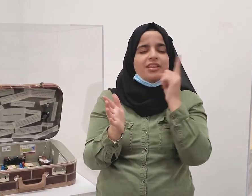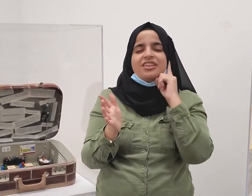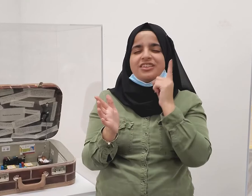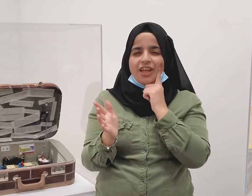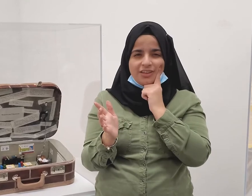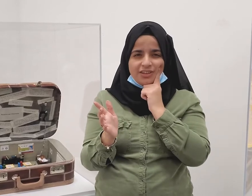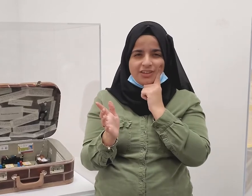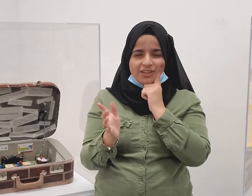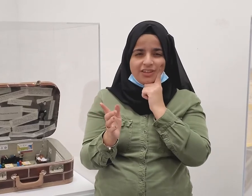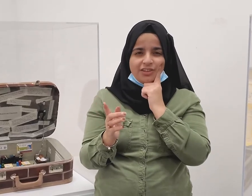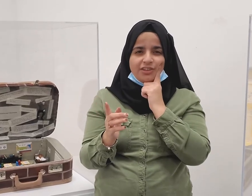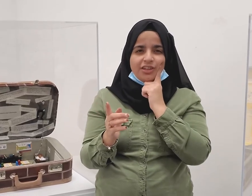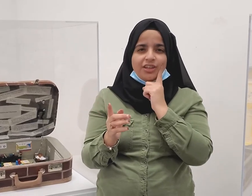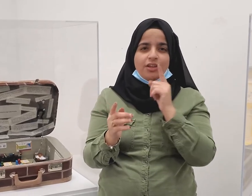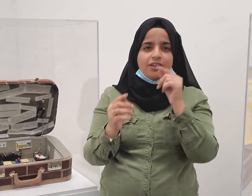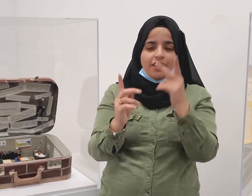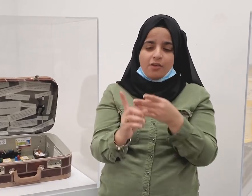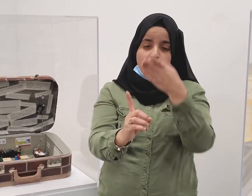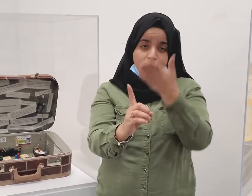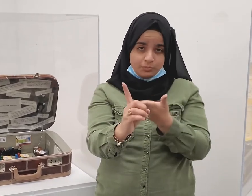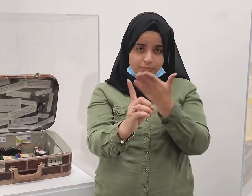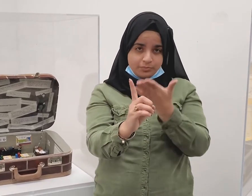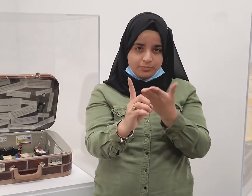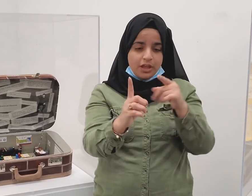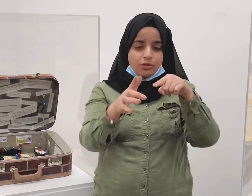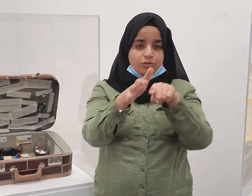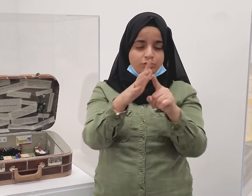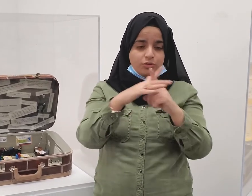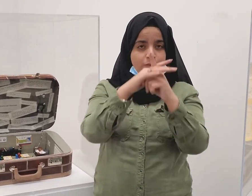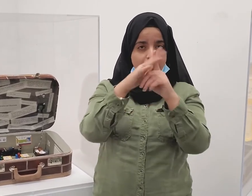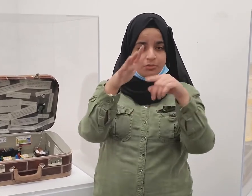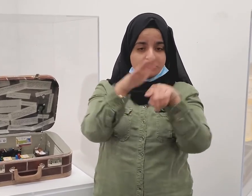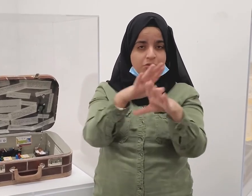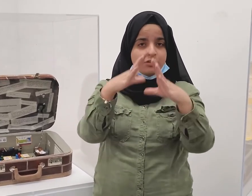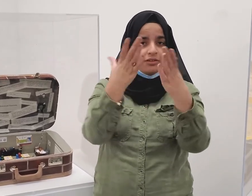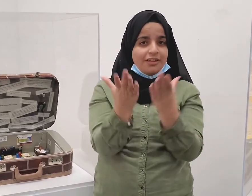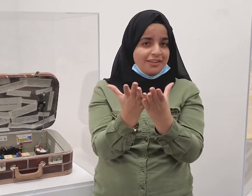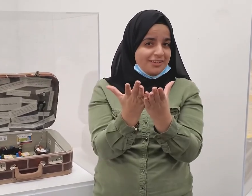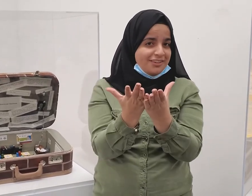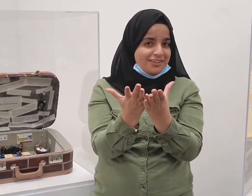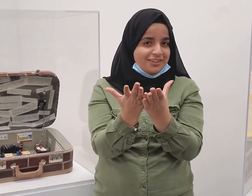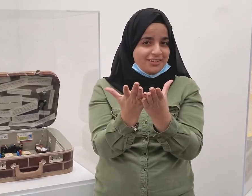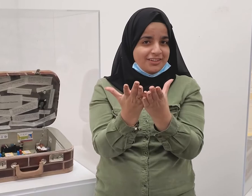Deaf and when you show up to a mainstream class,